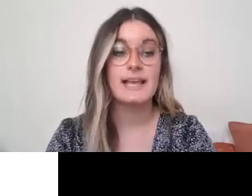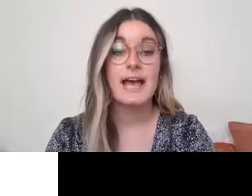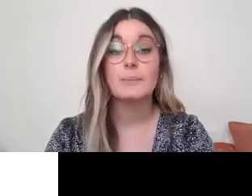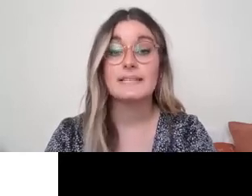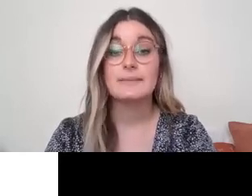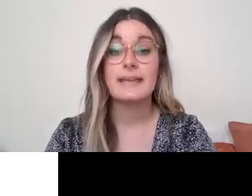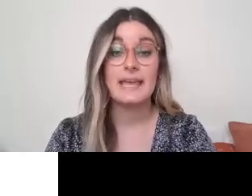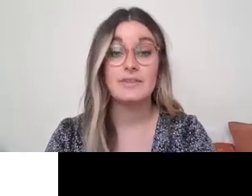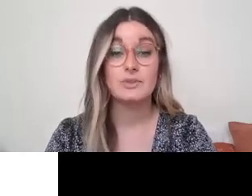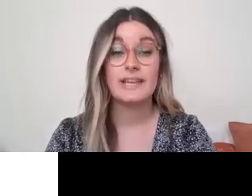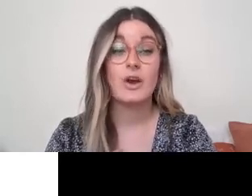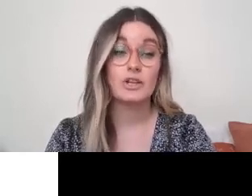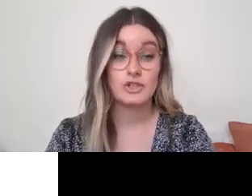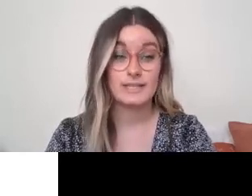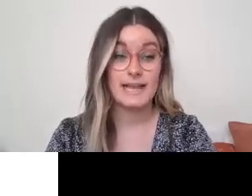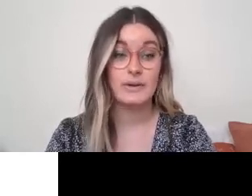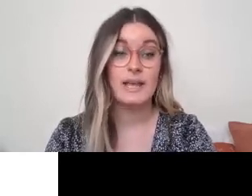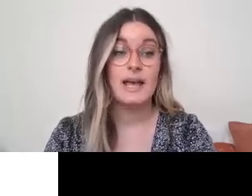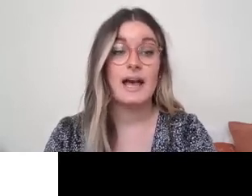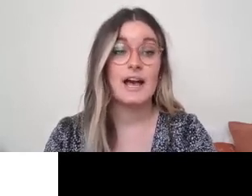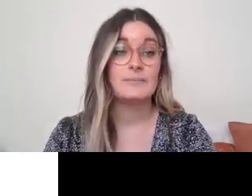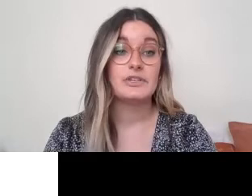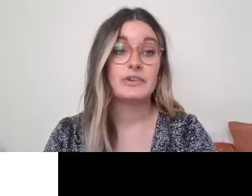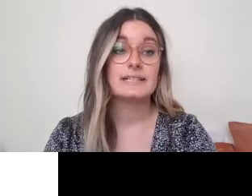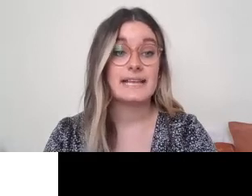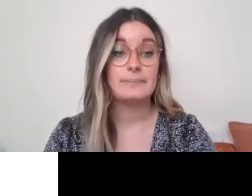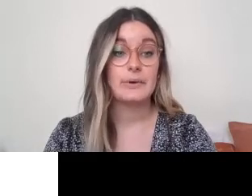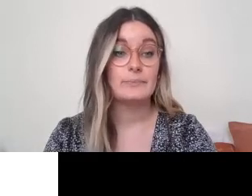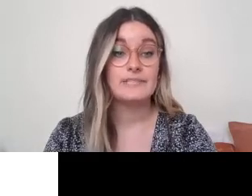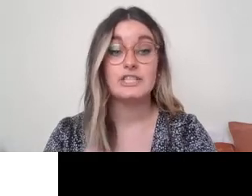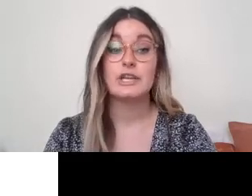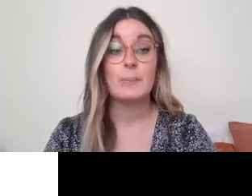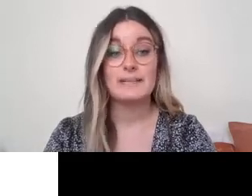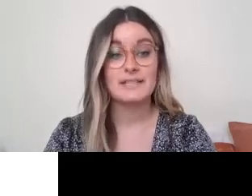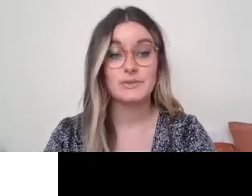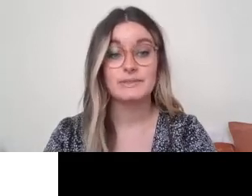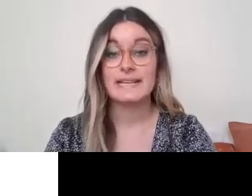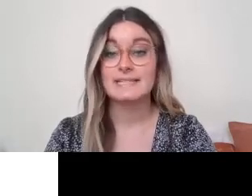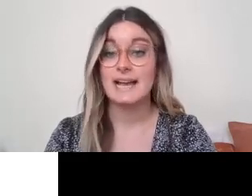help seeking behaviors when they are stressed out. So, for example, teaching coping skills related to academic